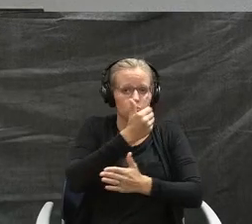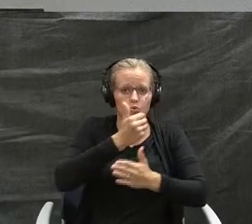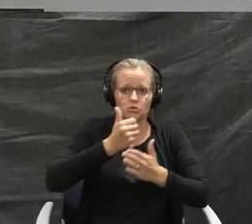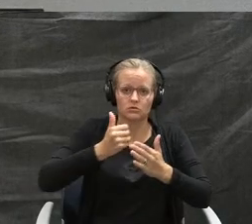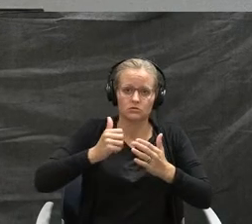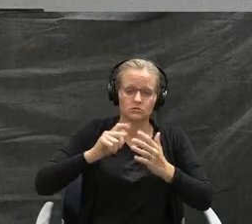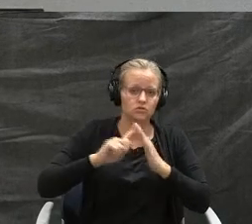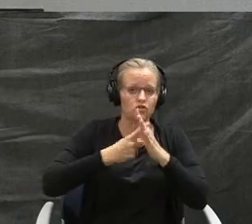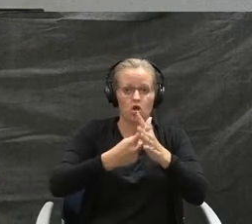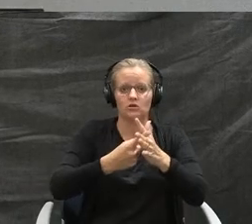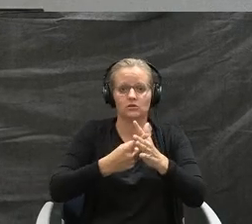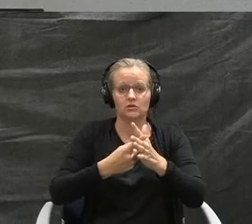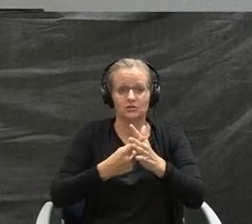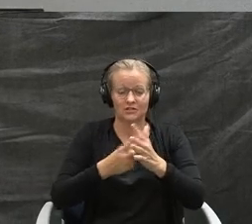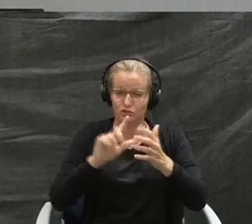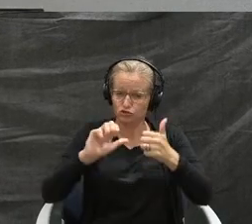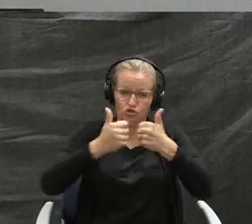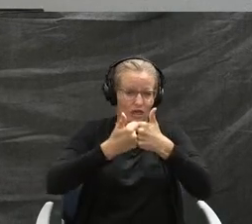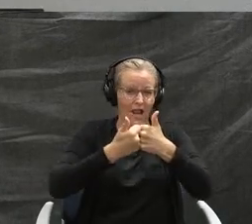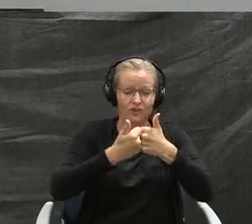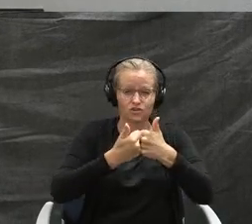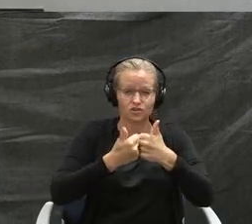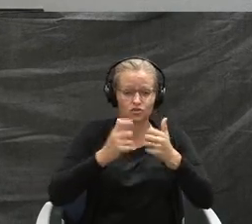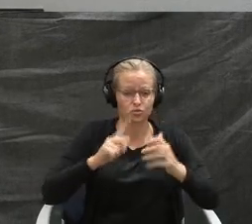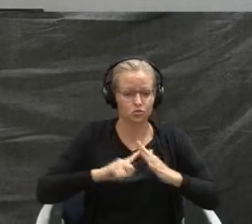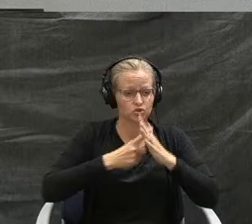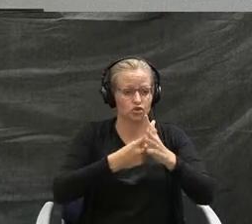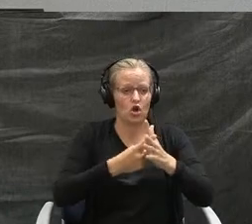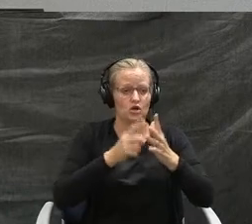relationship, just virtually so free. Want to say a little more?